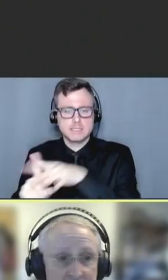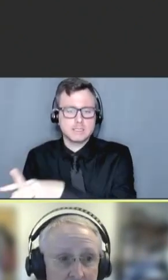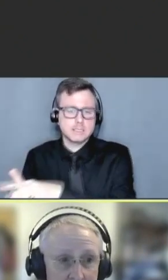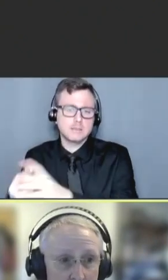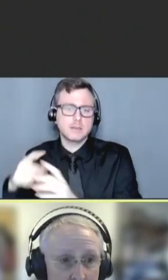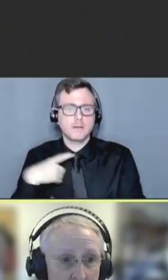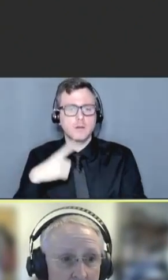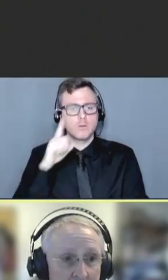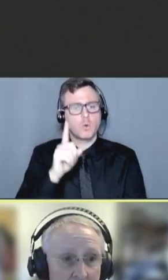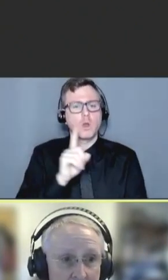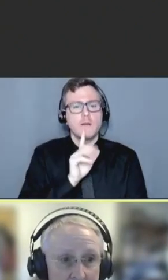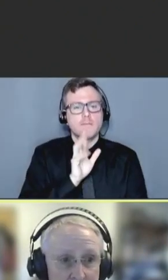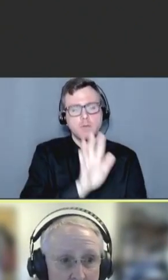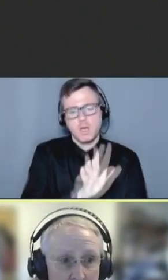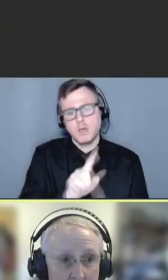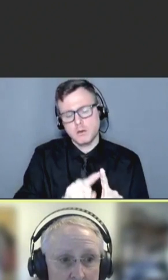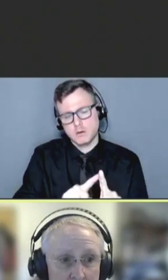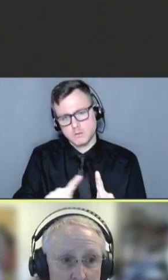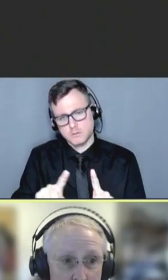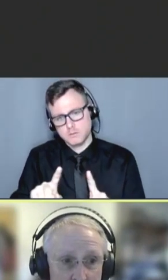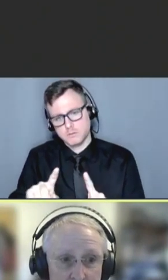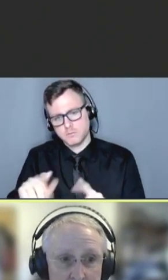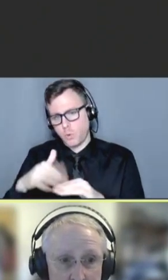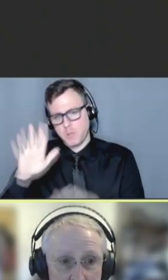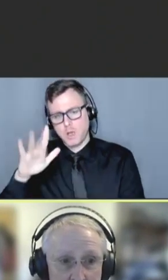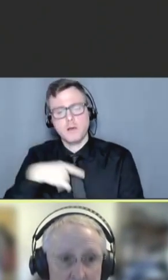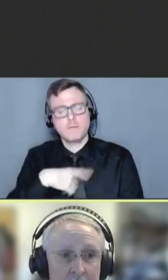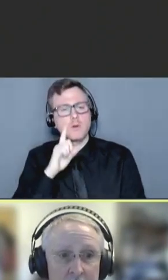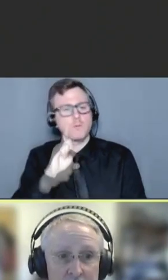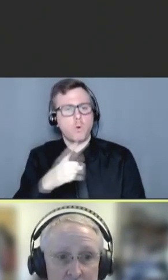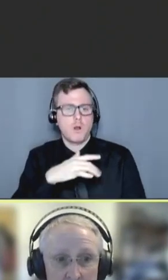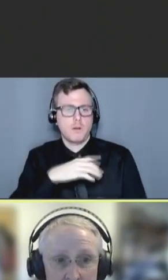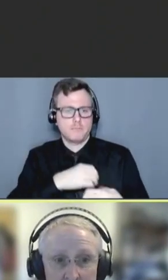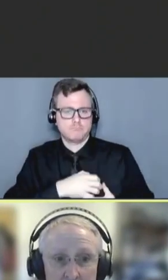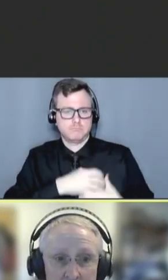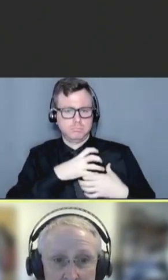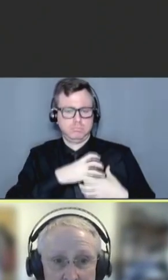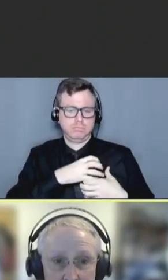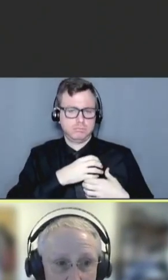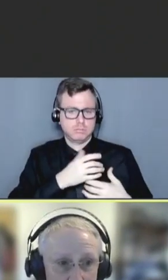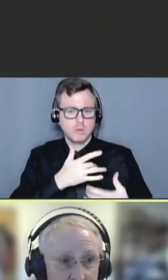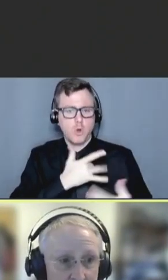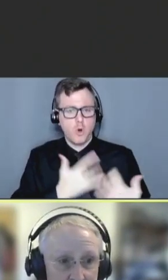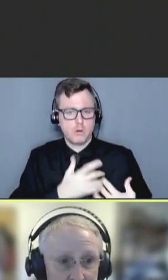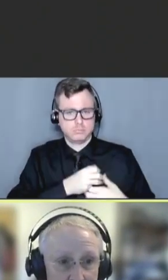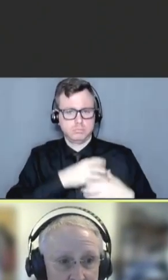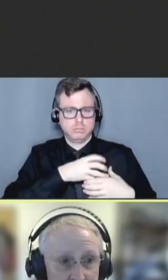aged five and over after over 123 million messenger RNA COVID-19 booster vaccinations.